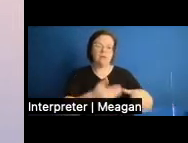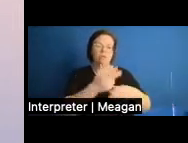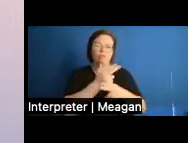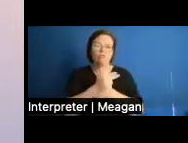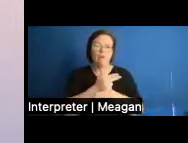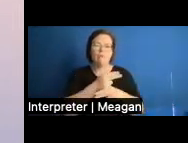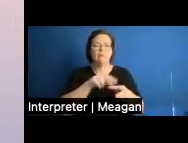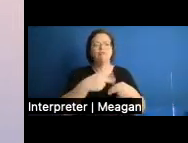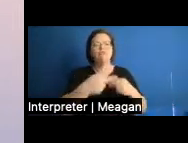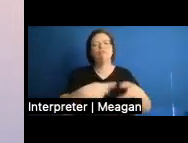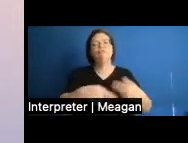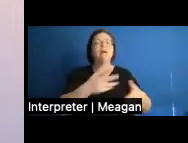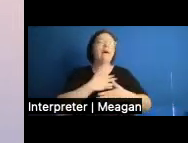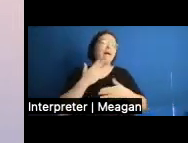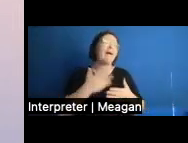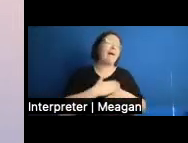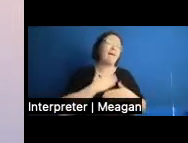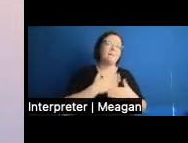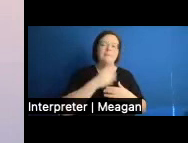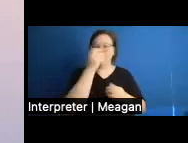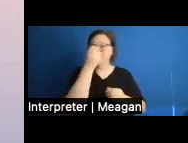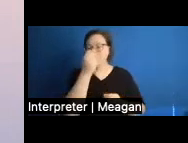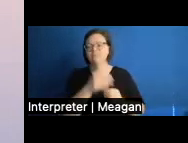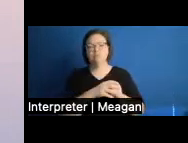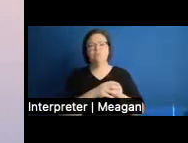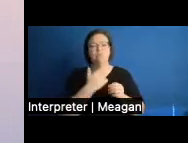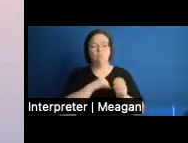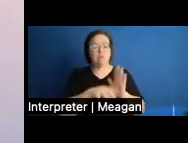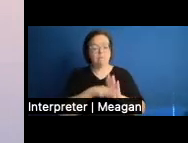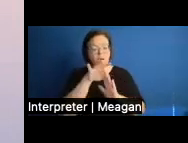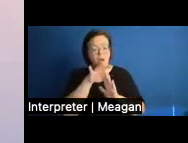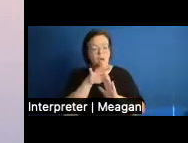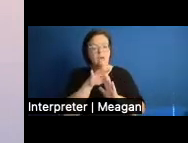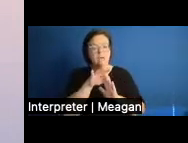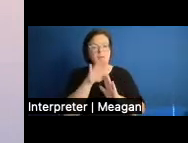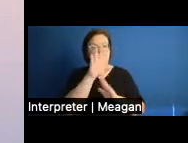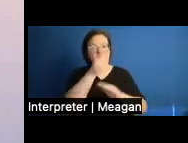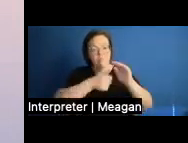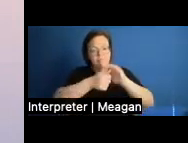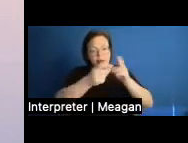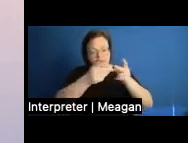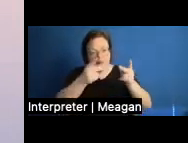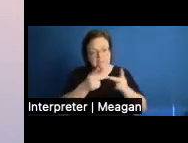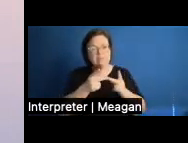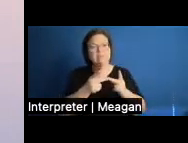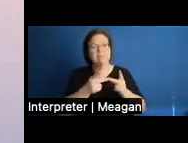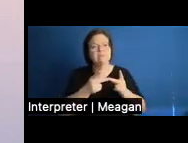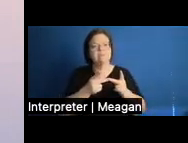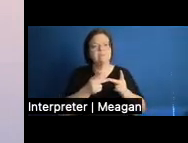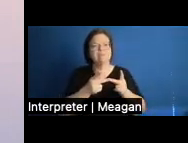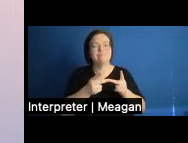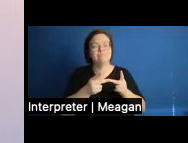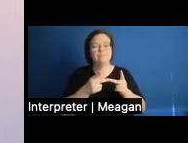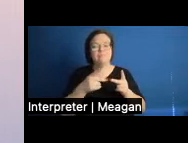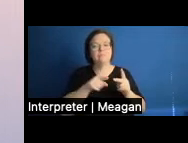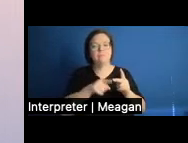happy fur clowns we find their hide places out from our steps from secret shutters,